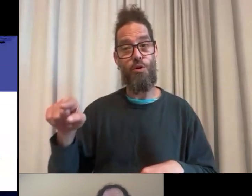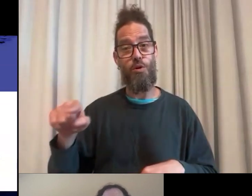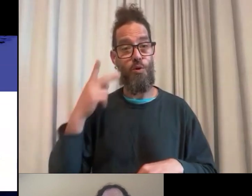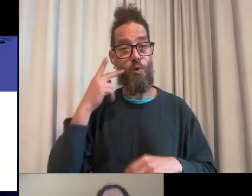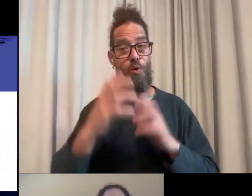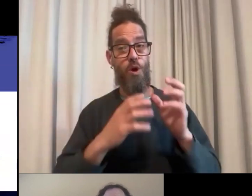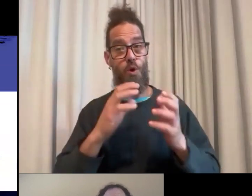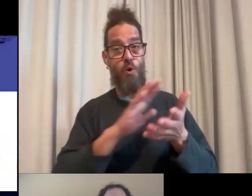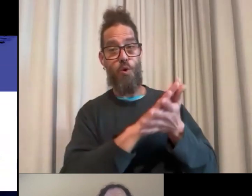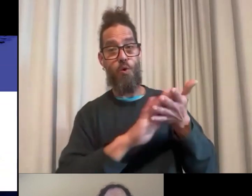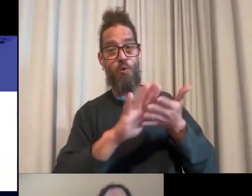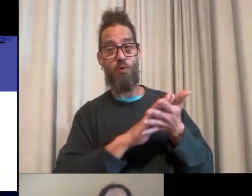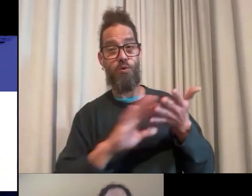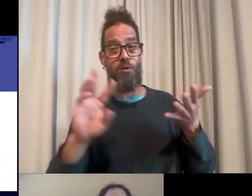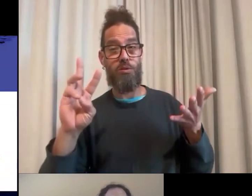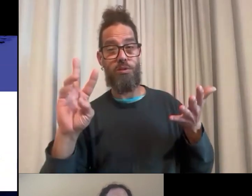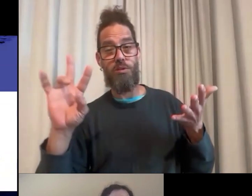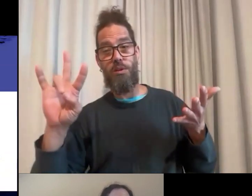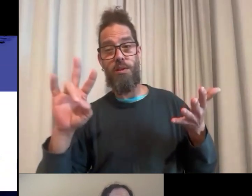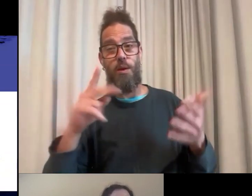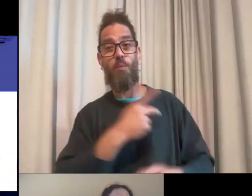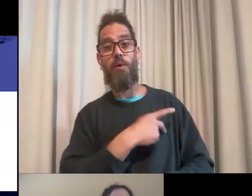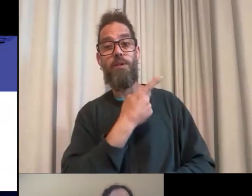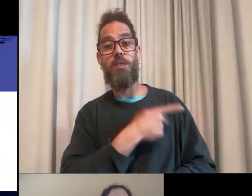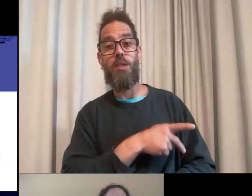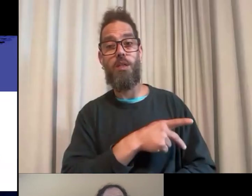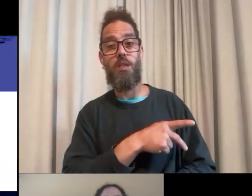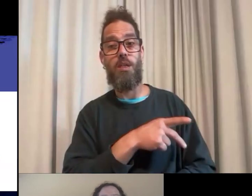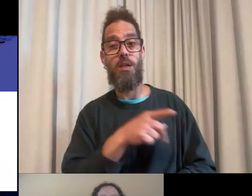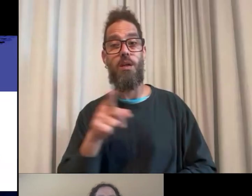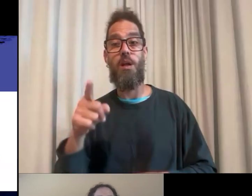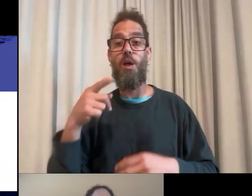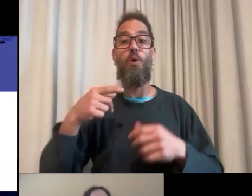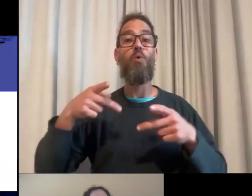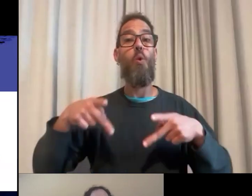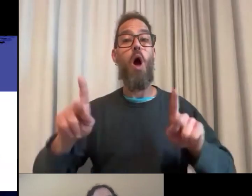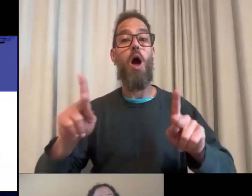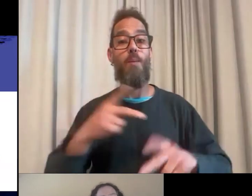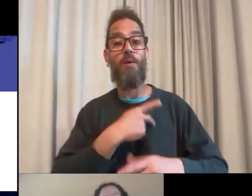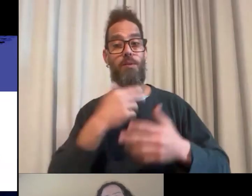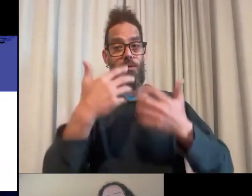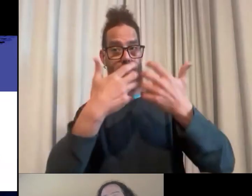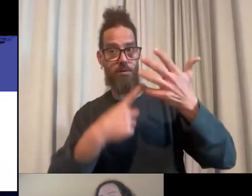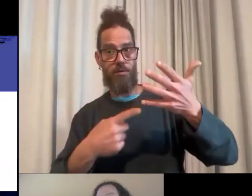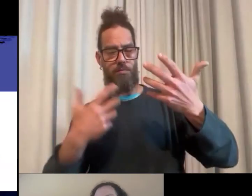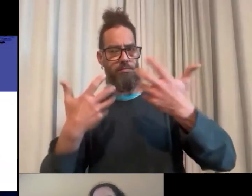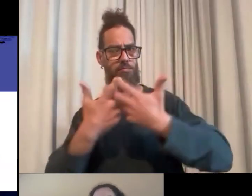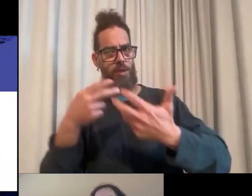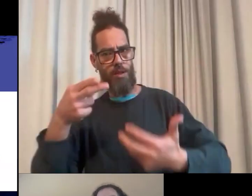We now have six provinces, seven provinces actually now, who have provincial legislation either that's been-- there's